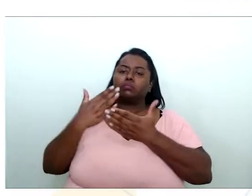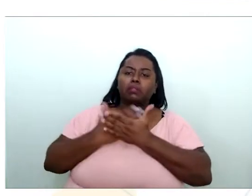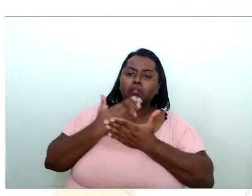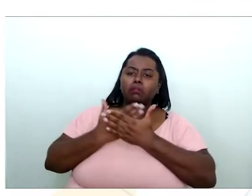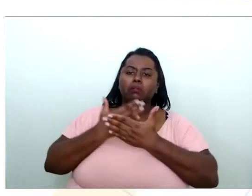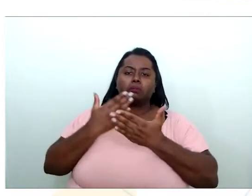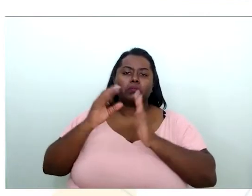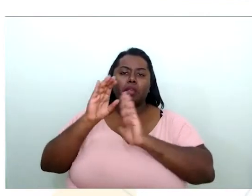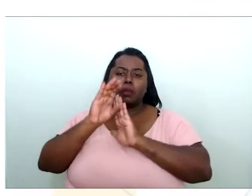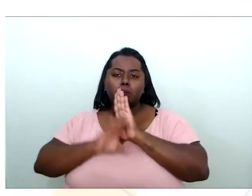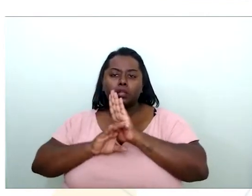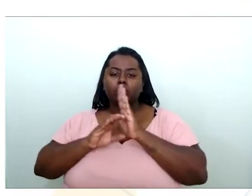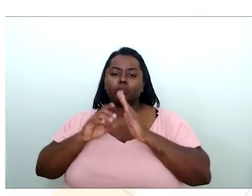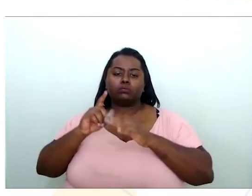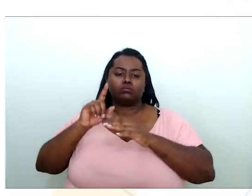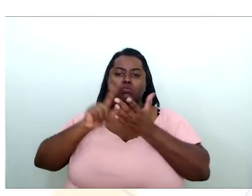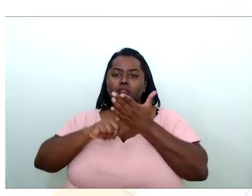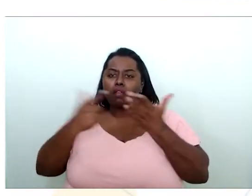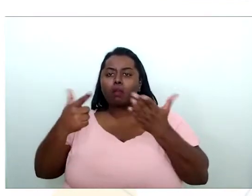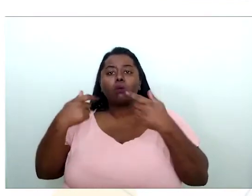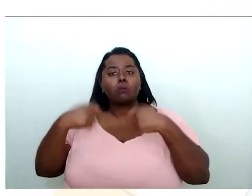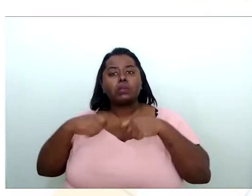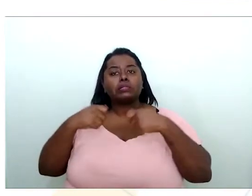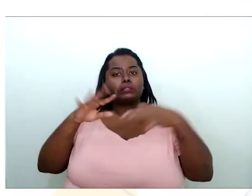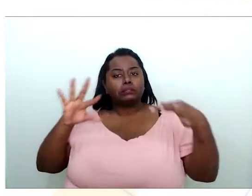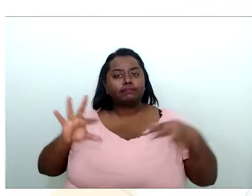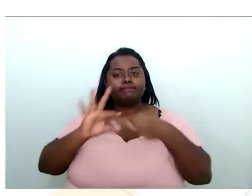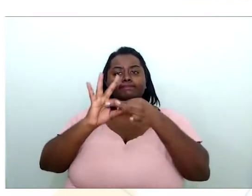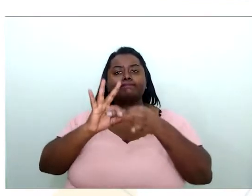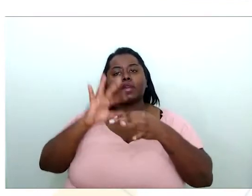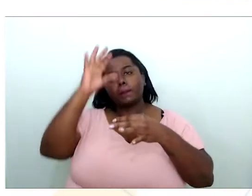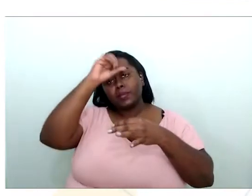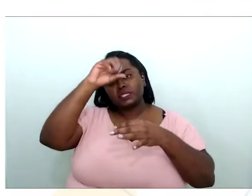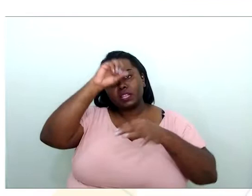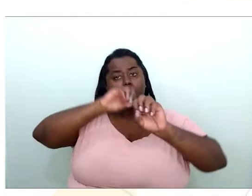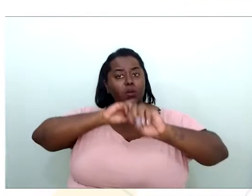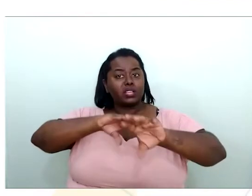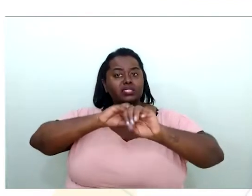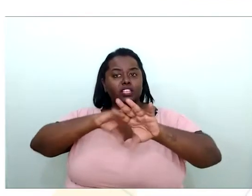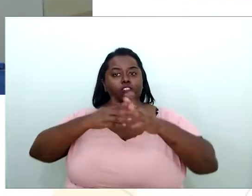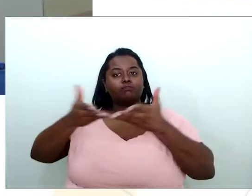needs to be carefully integrated into the learning and teaching transaction